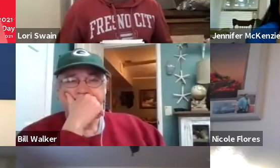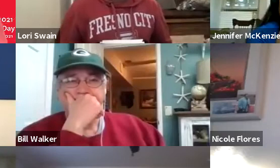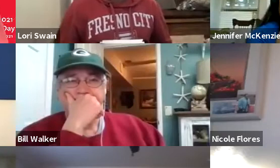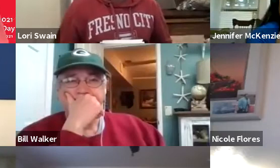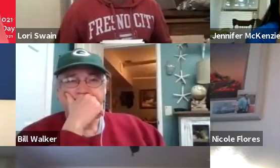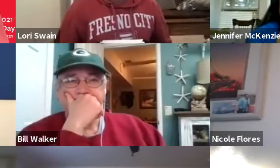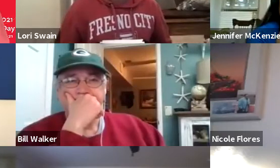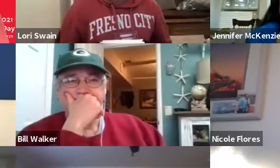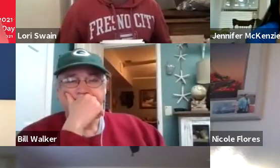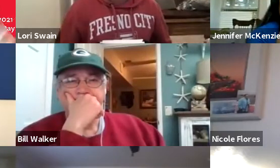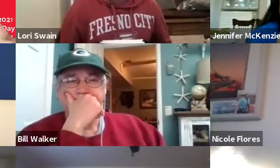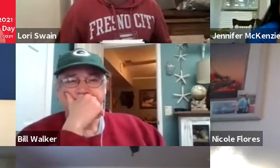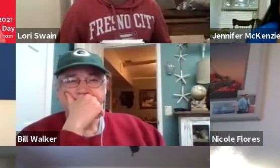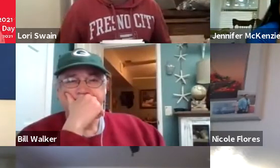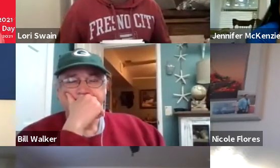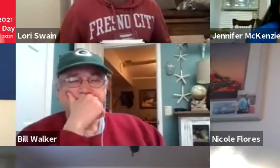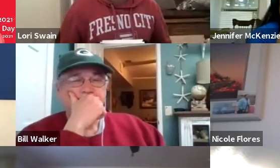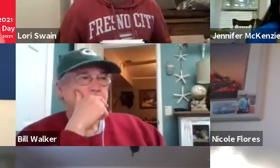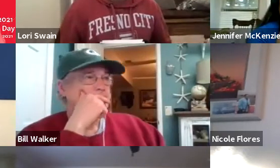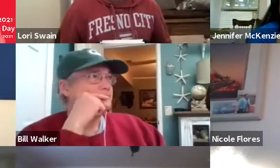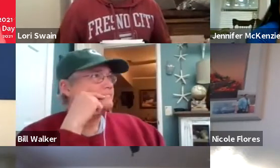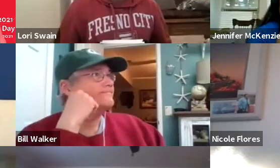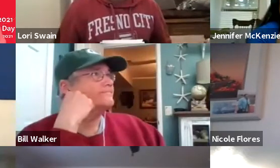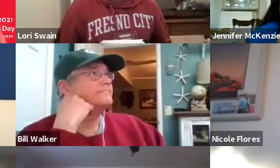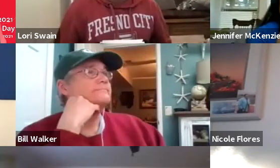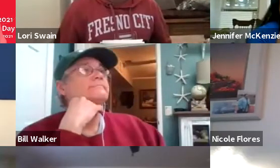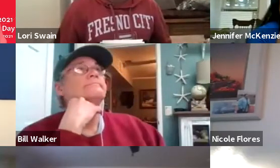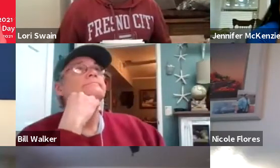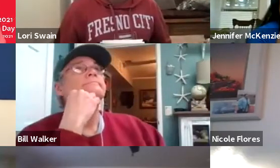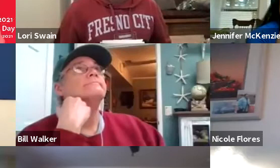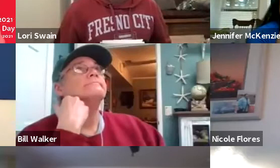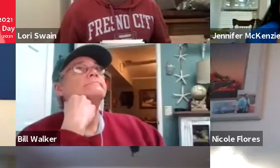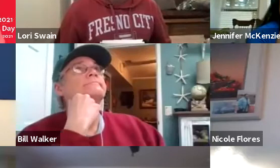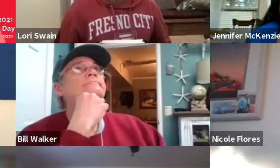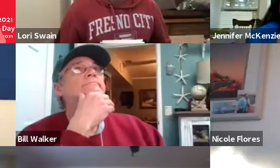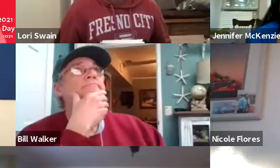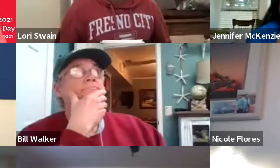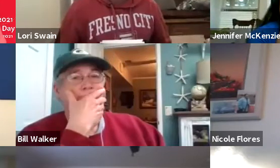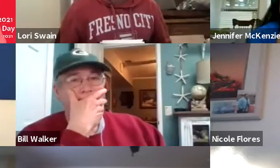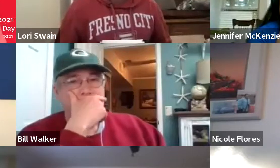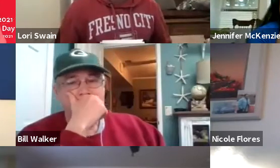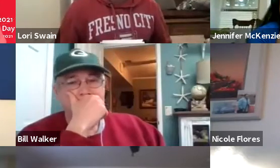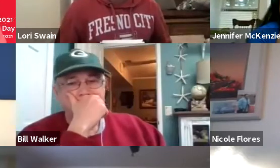adjuncts and the students, you know, what we do is we look at our programs and we look at are they are they meeting the students needs?